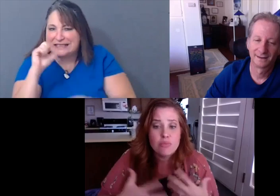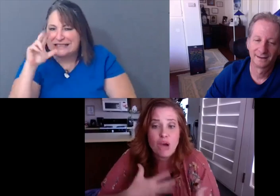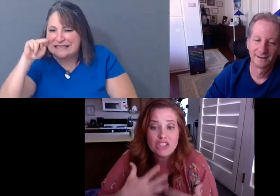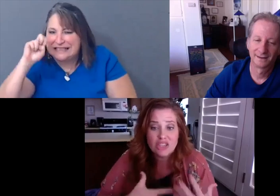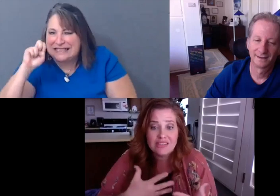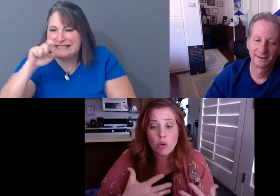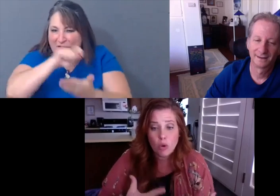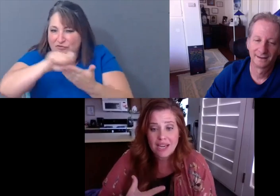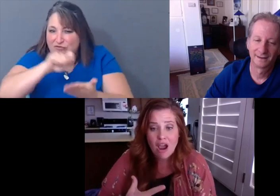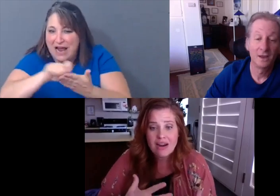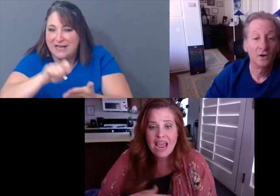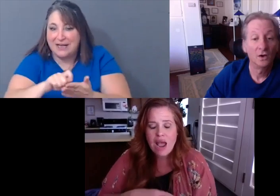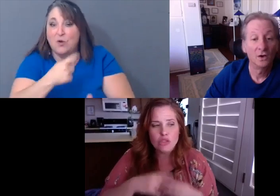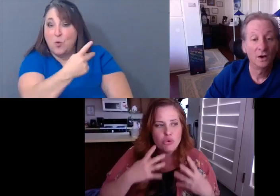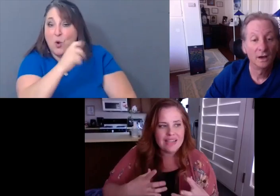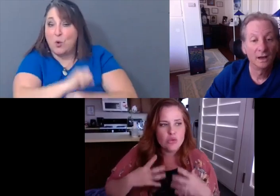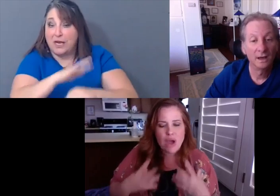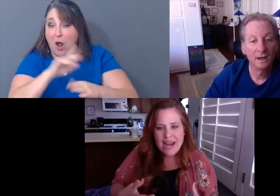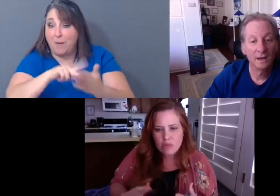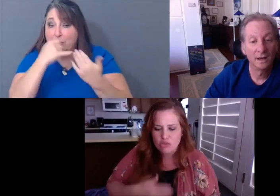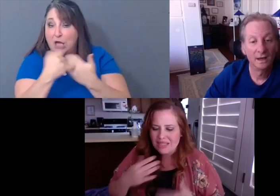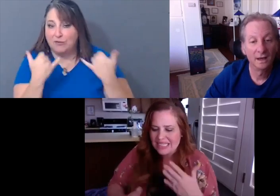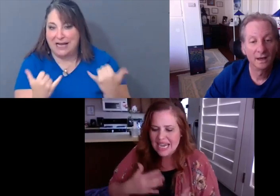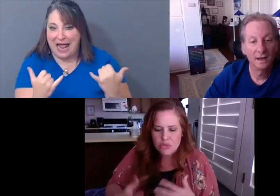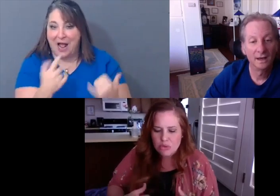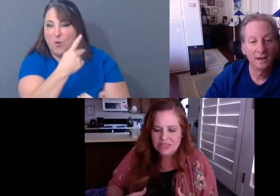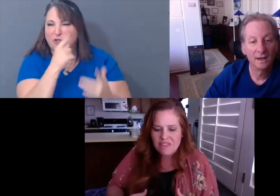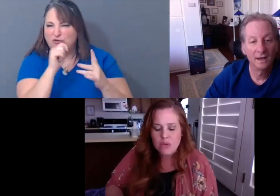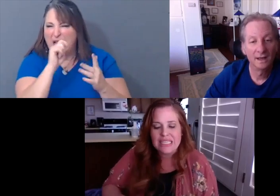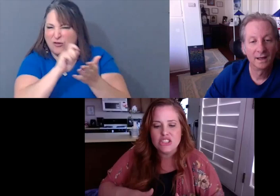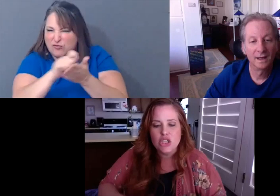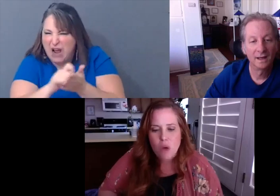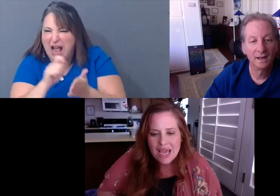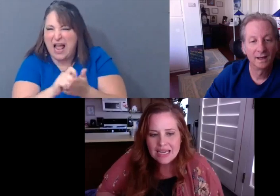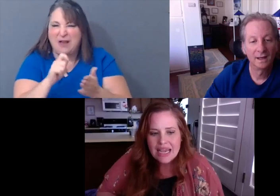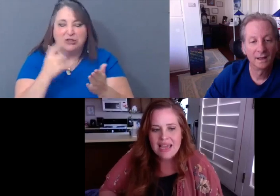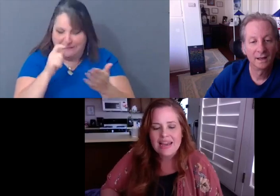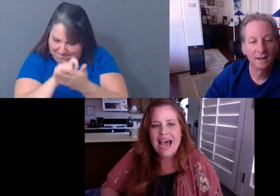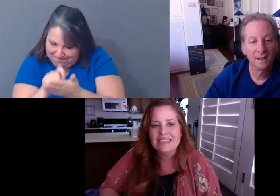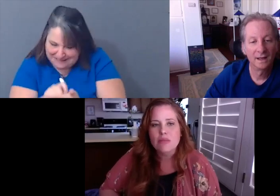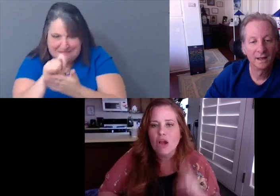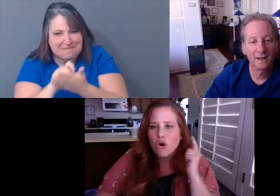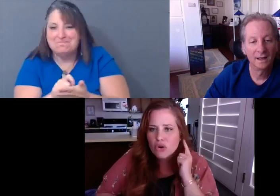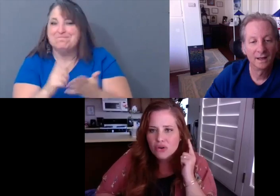We have a project that we're working on, and we're trying to write it, we're trying to get it done. And I realized, you know what? It has to be heard.